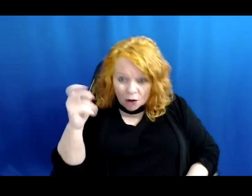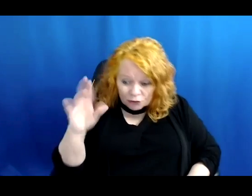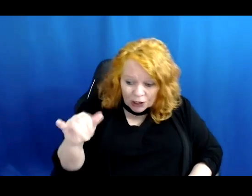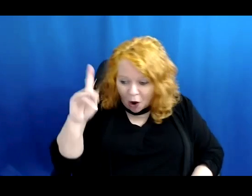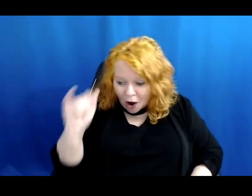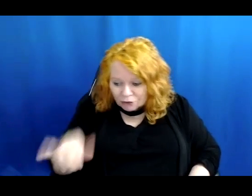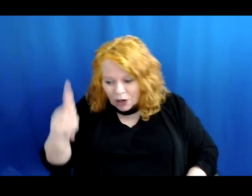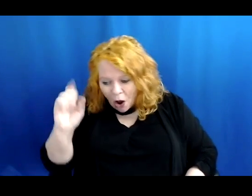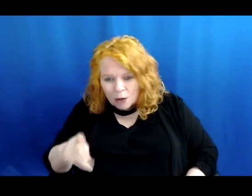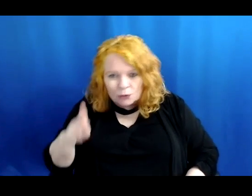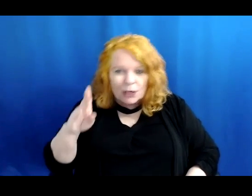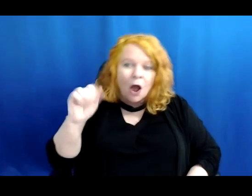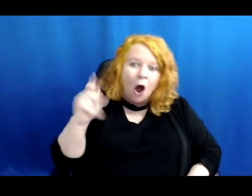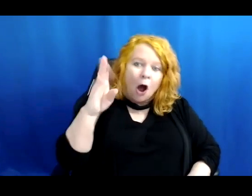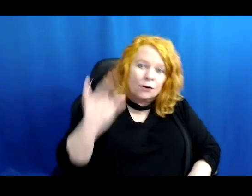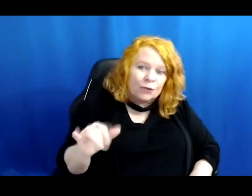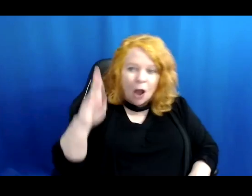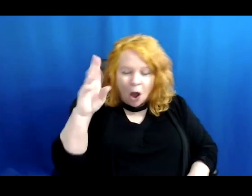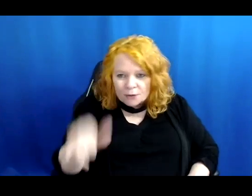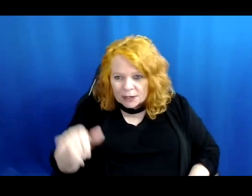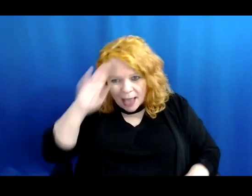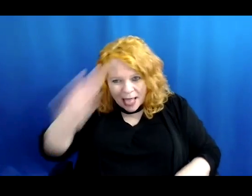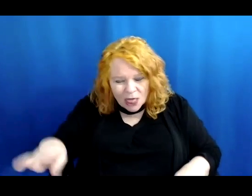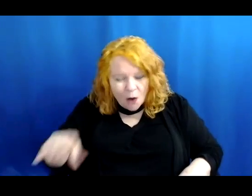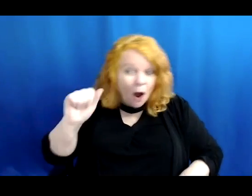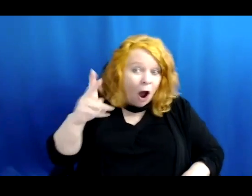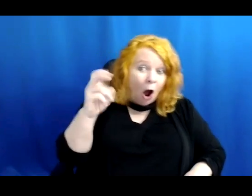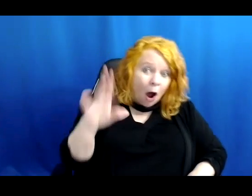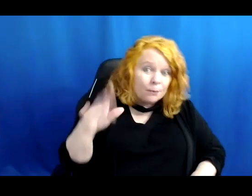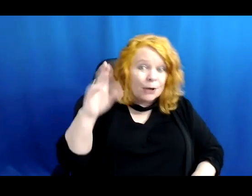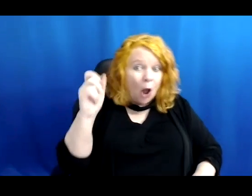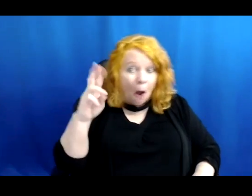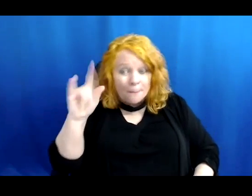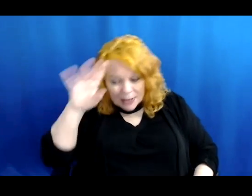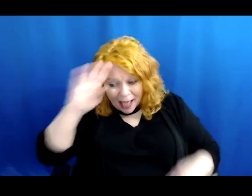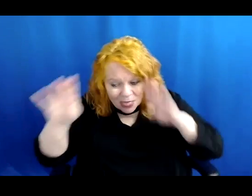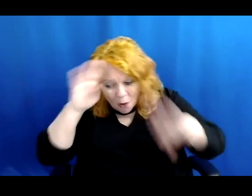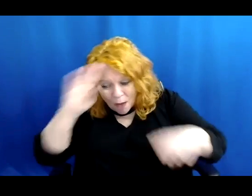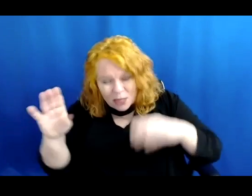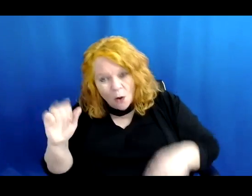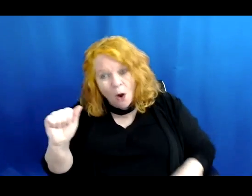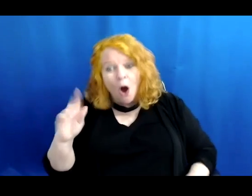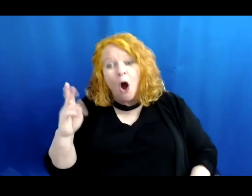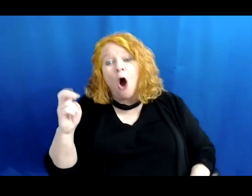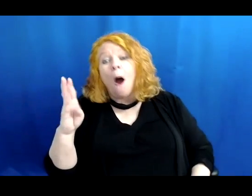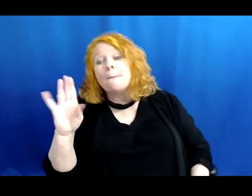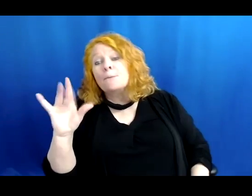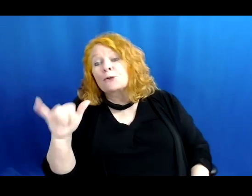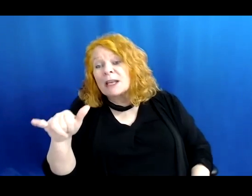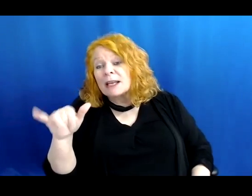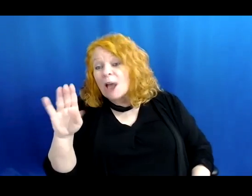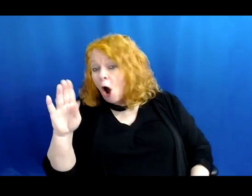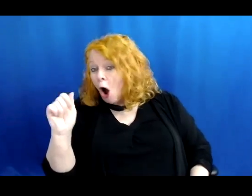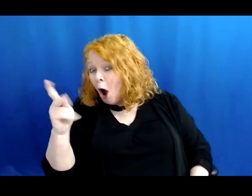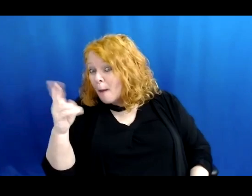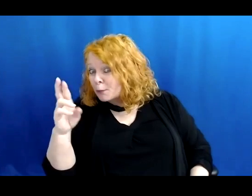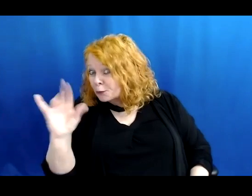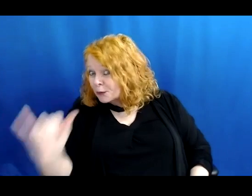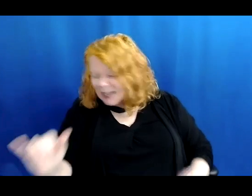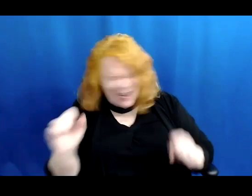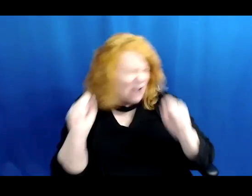Aubrey, Aubrey, hello Aubrey. Aubrey, Aubrey, It’s Incredible and amazing